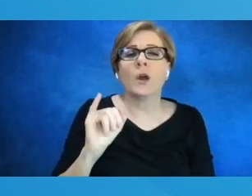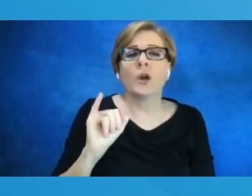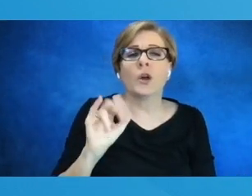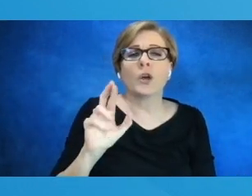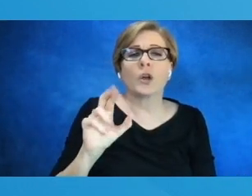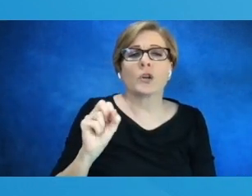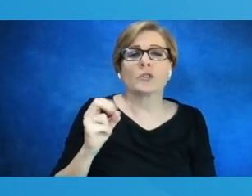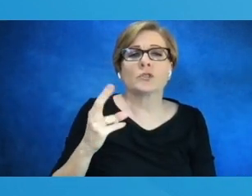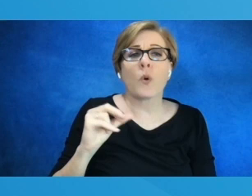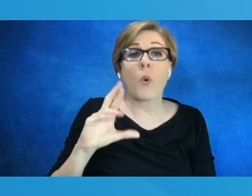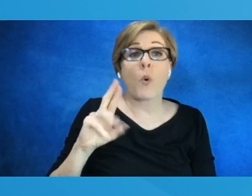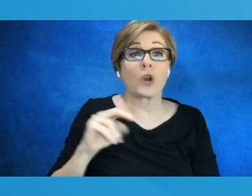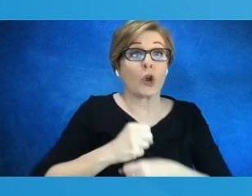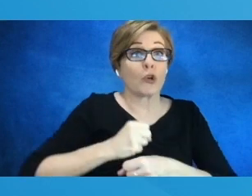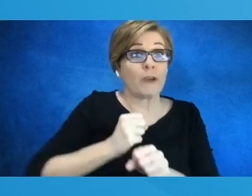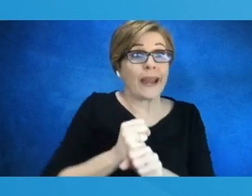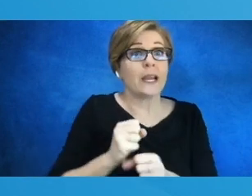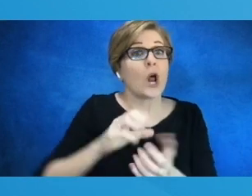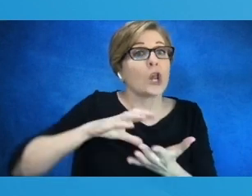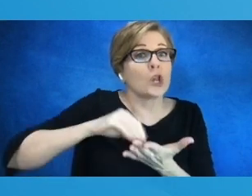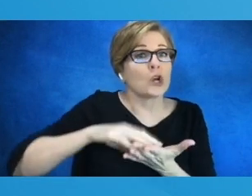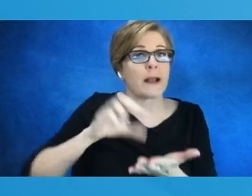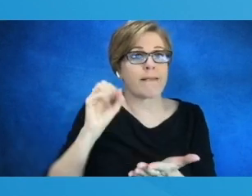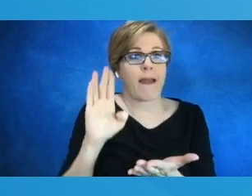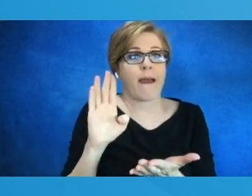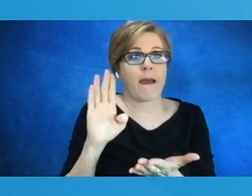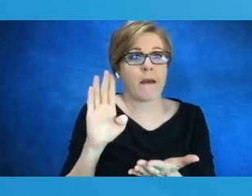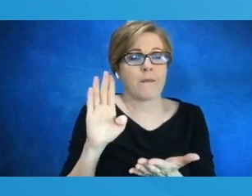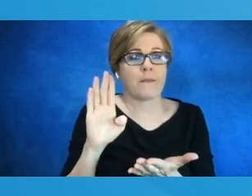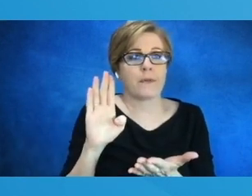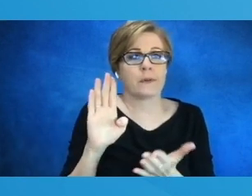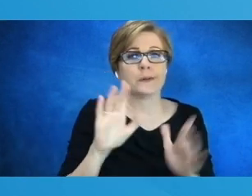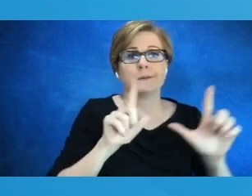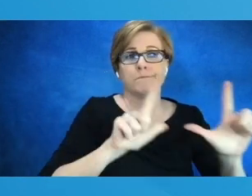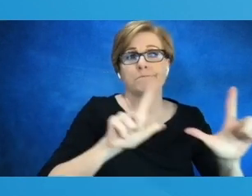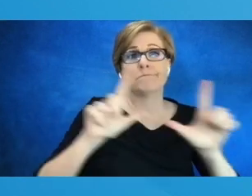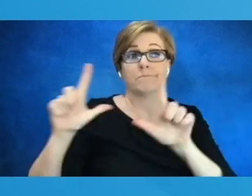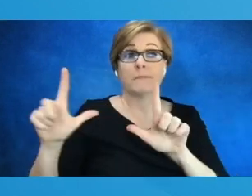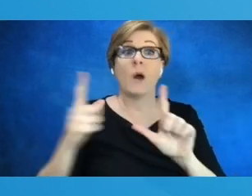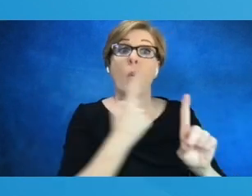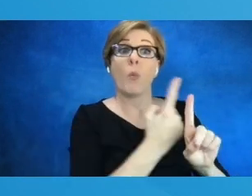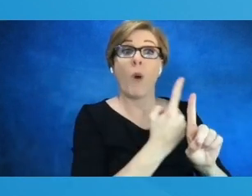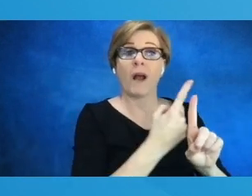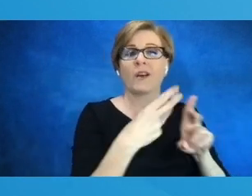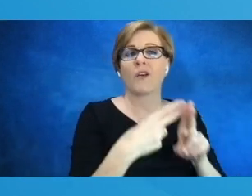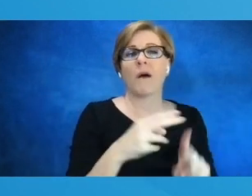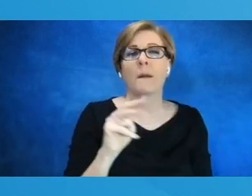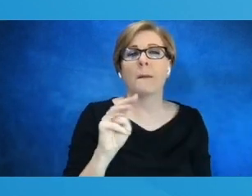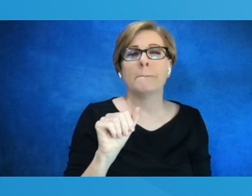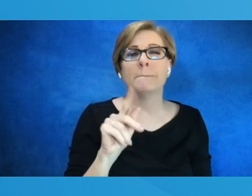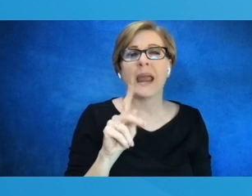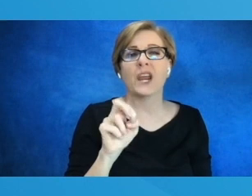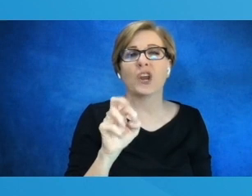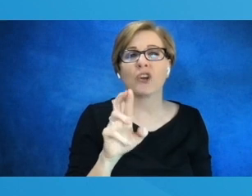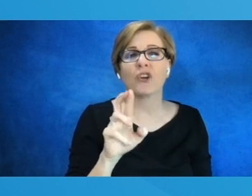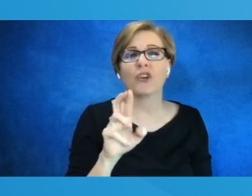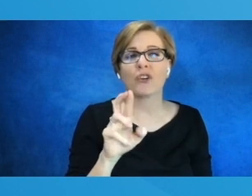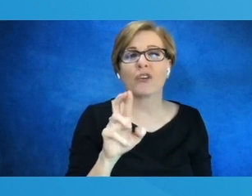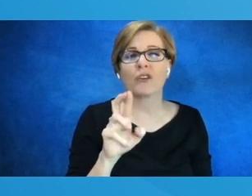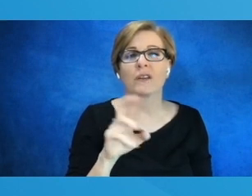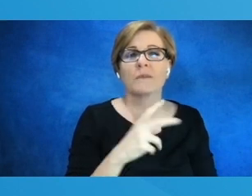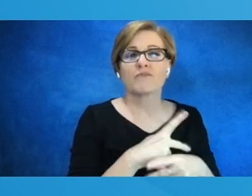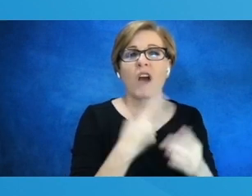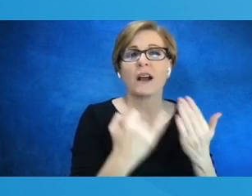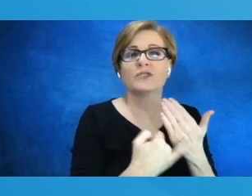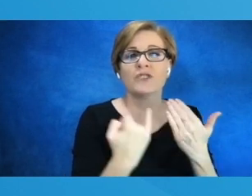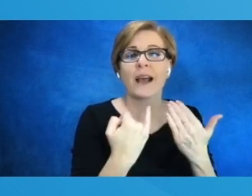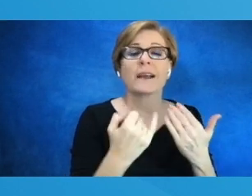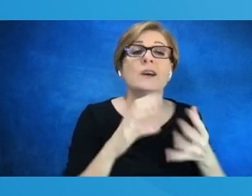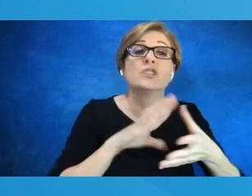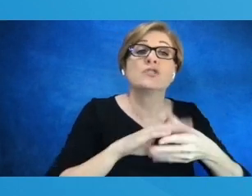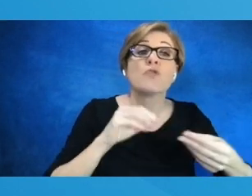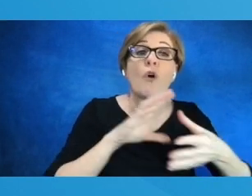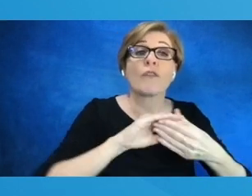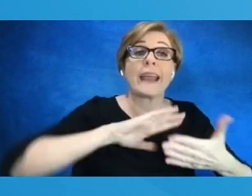One is a maker project titled 'Story Layers', where students can create their own story